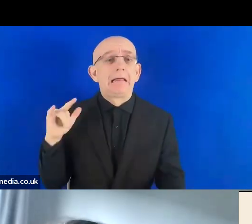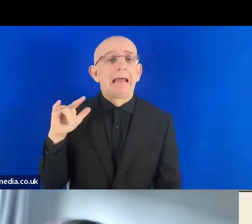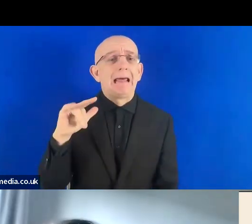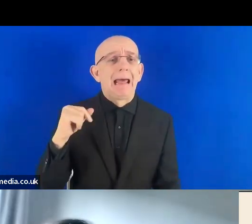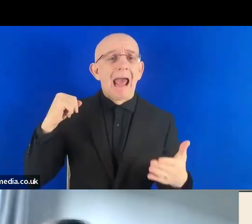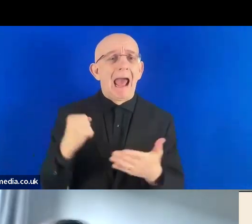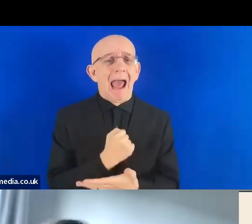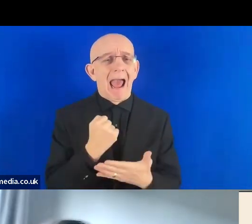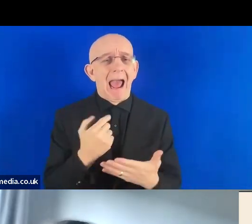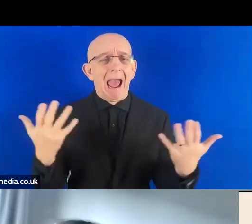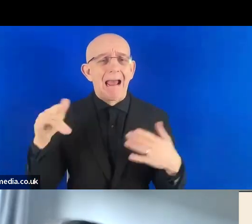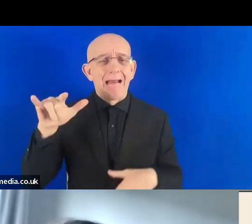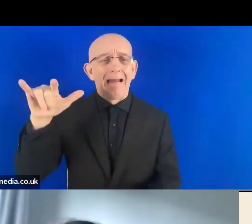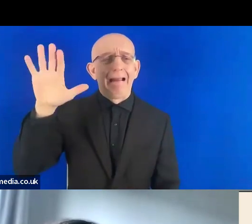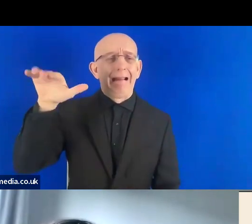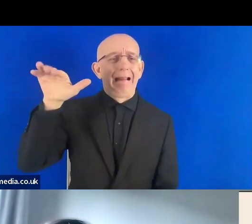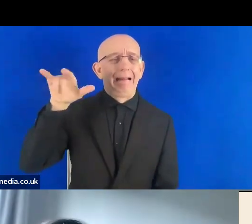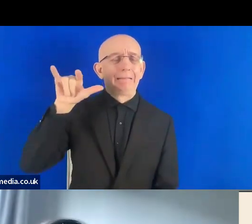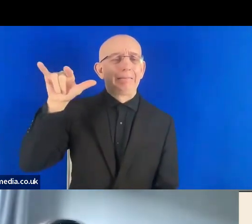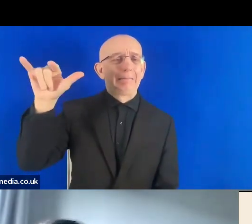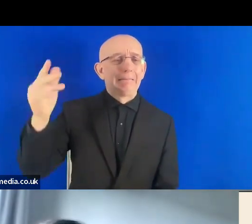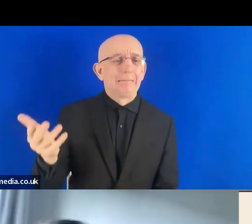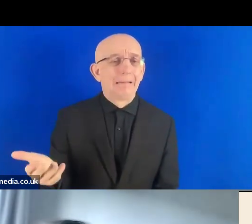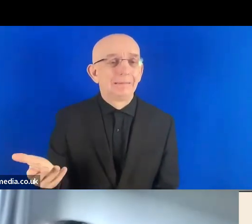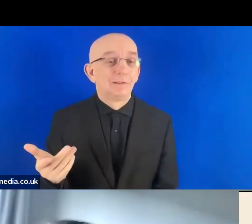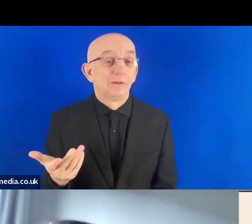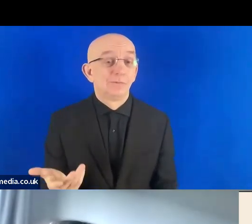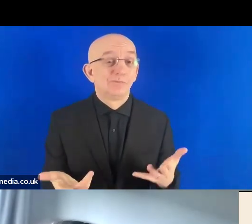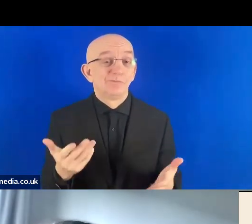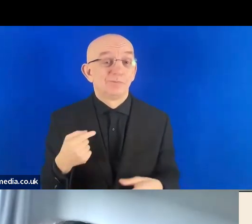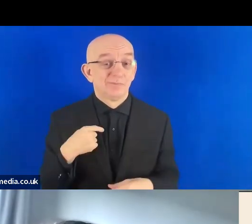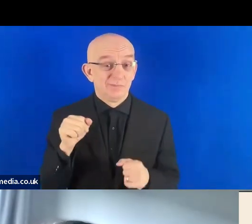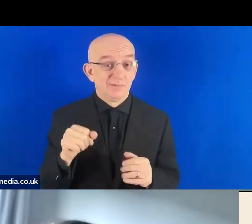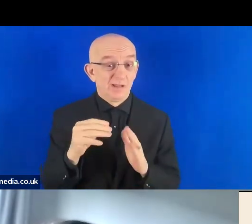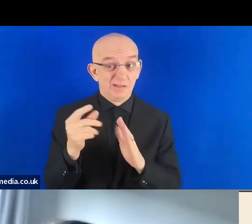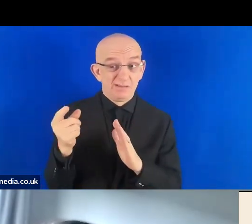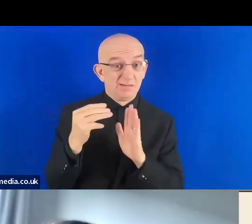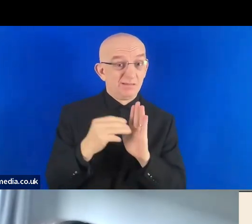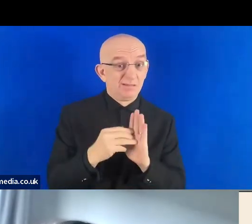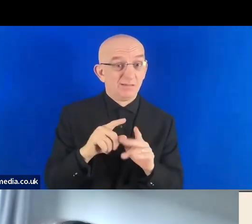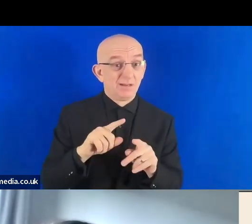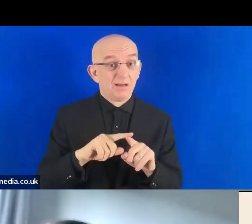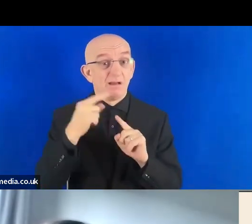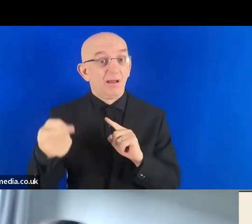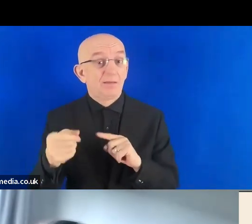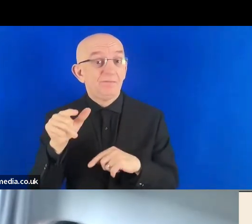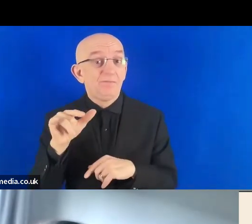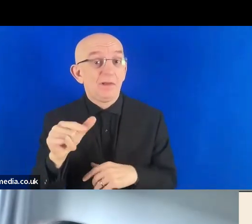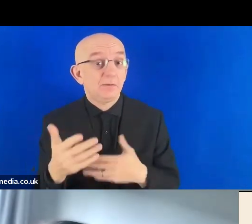okay, don't go for a party the previous night. I know you think you can catch your flight the next morning, but